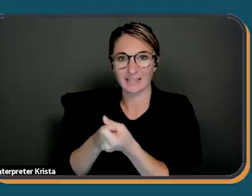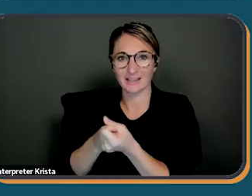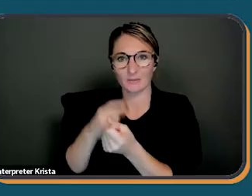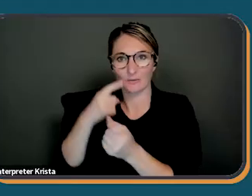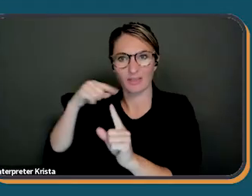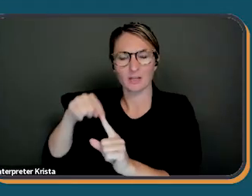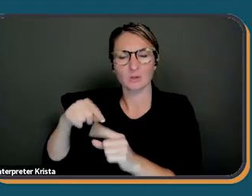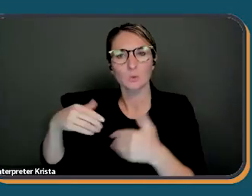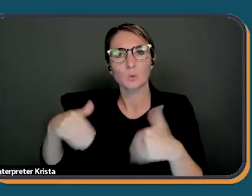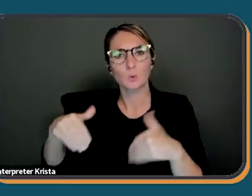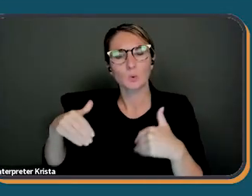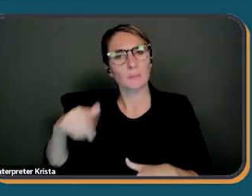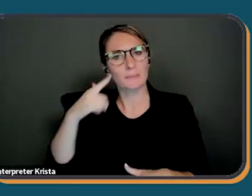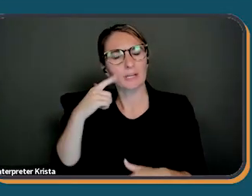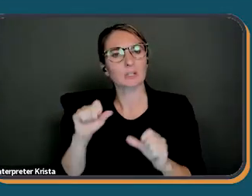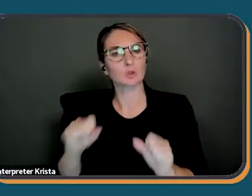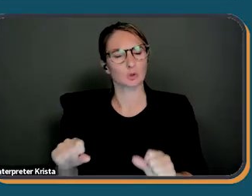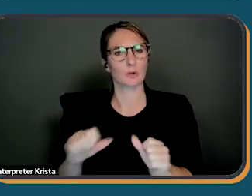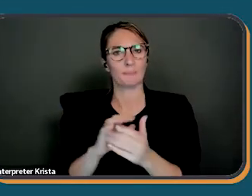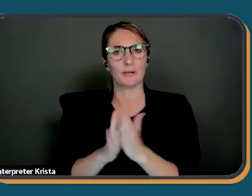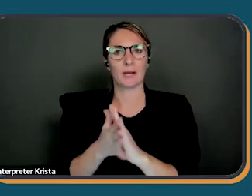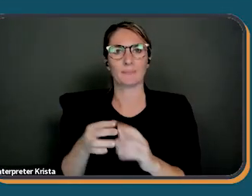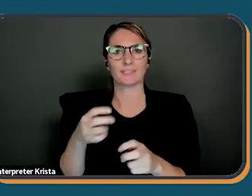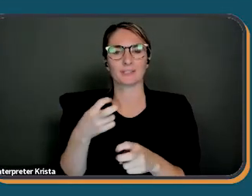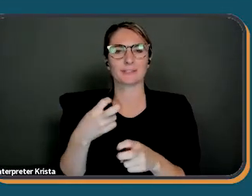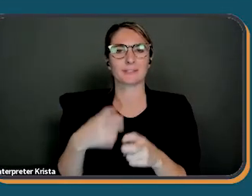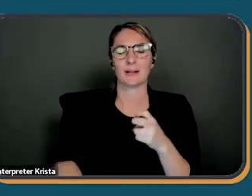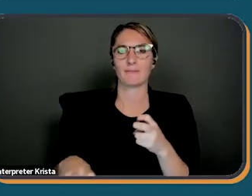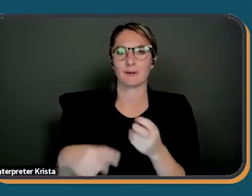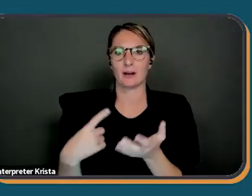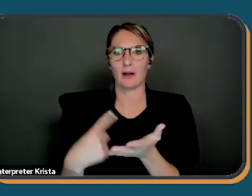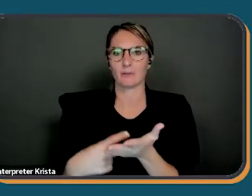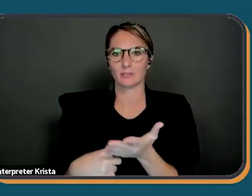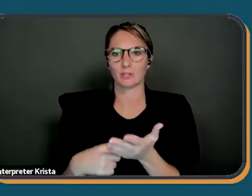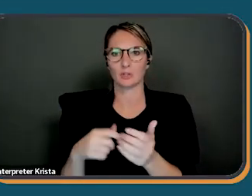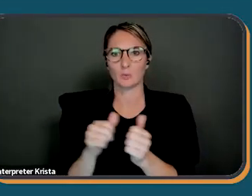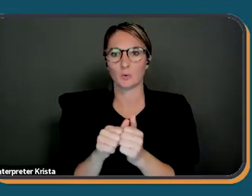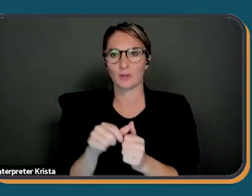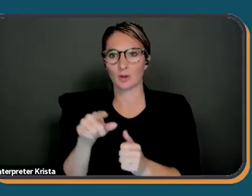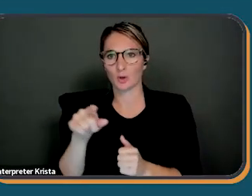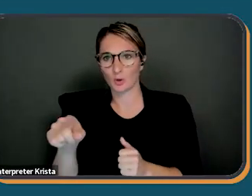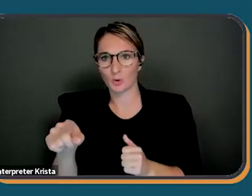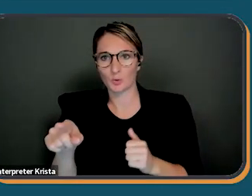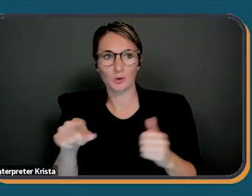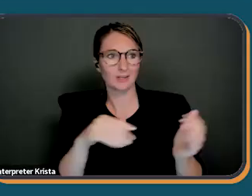it might be a difficult conversation to have just with you and your doctor alone